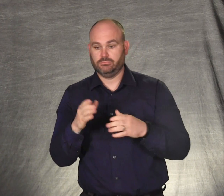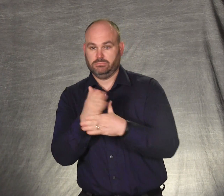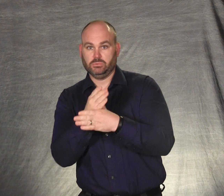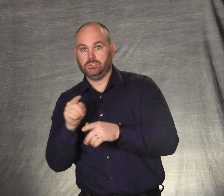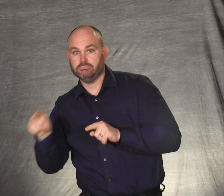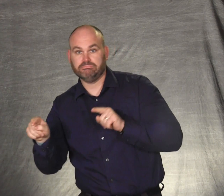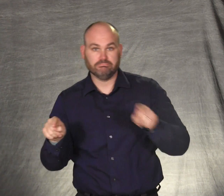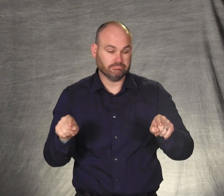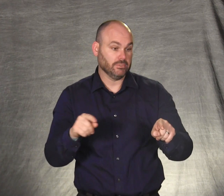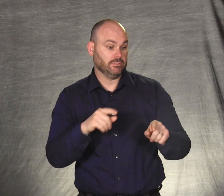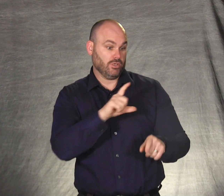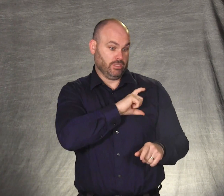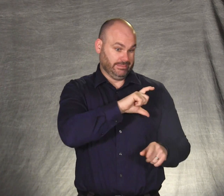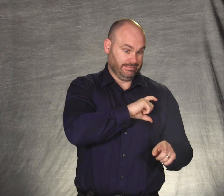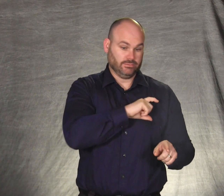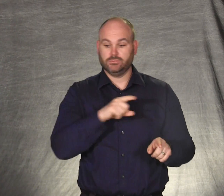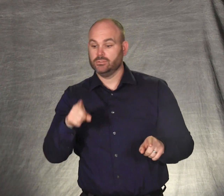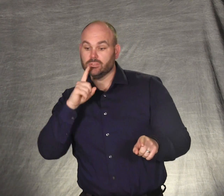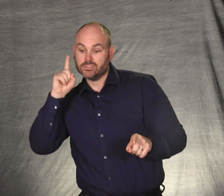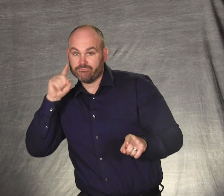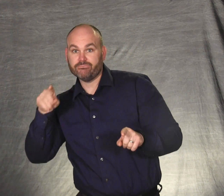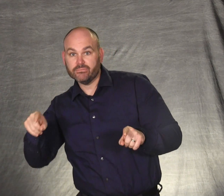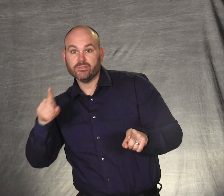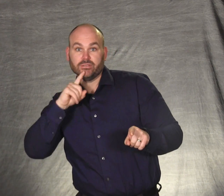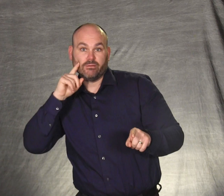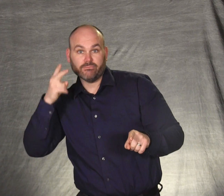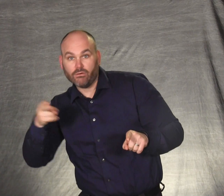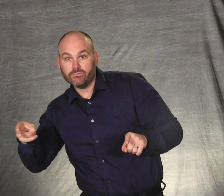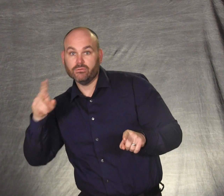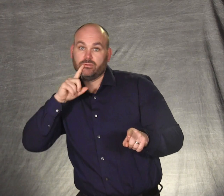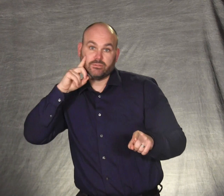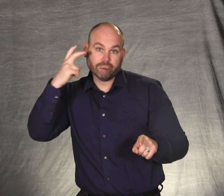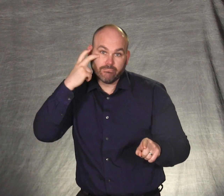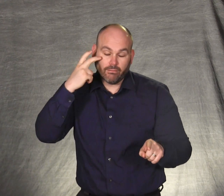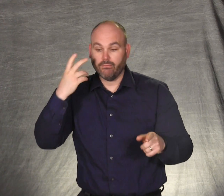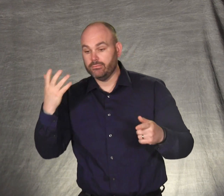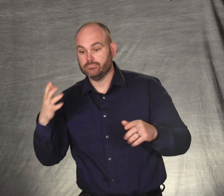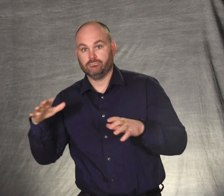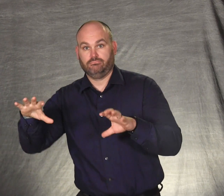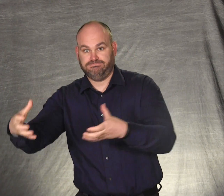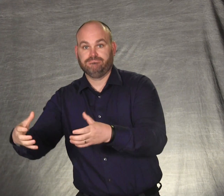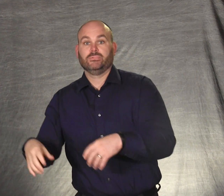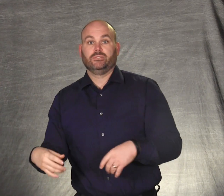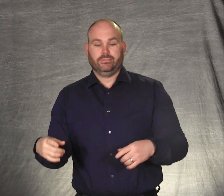between law enforcement and deaf deafblind and hard of hearing people